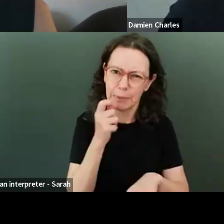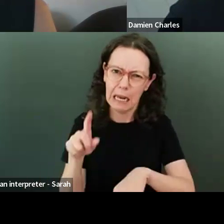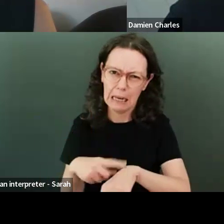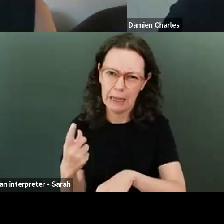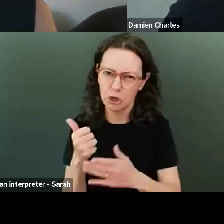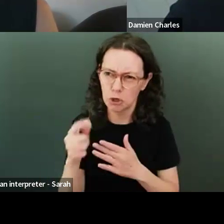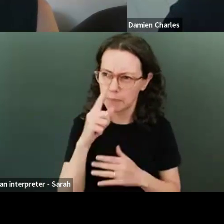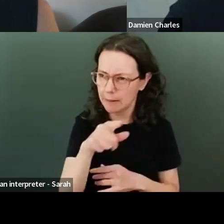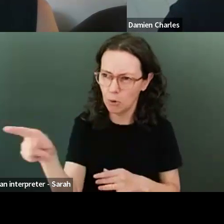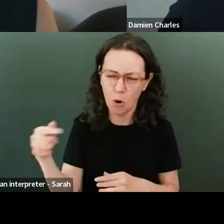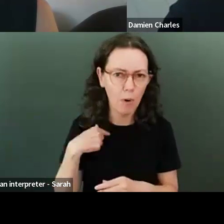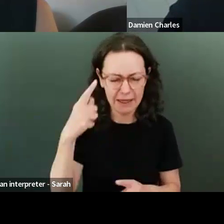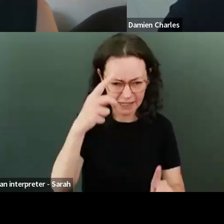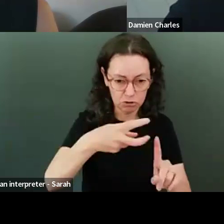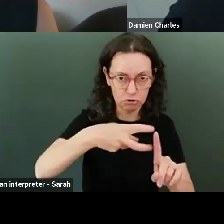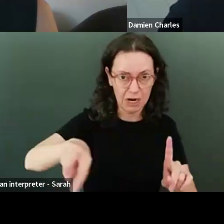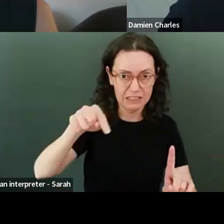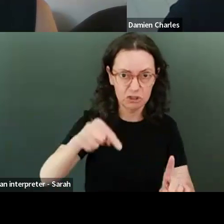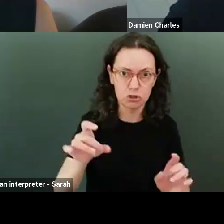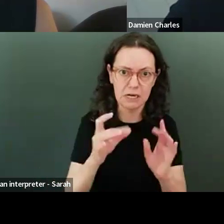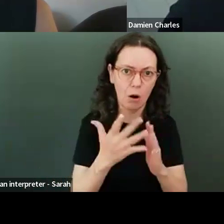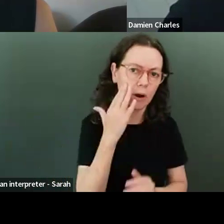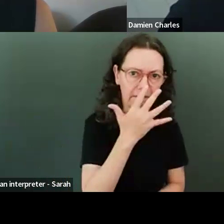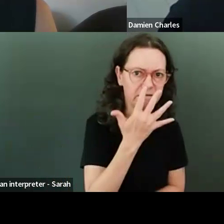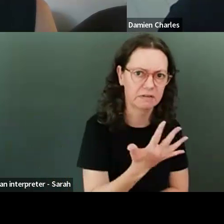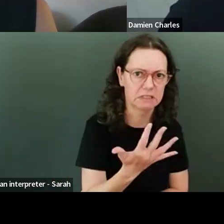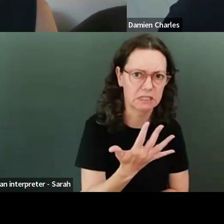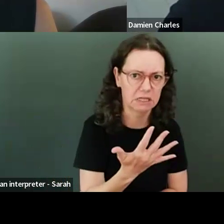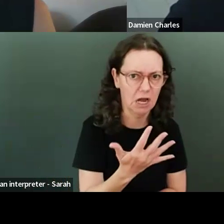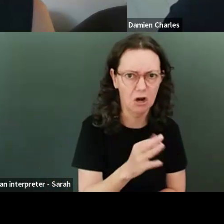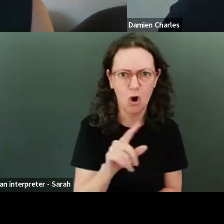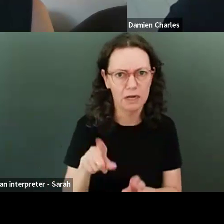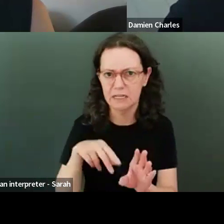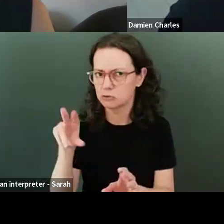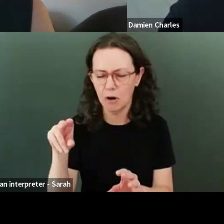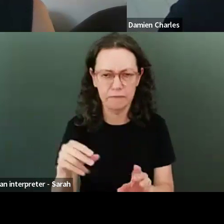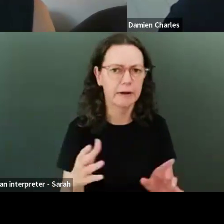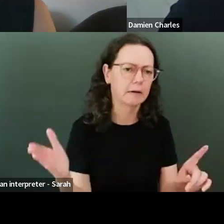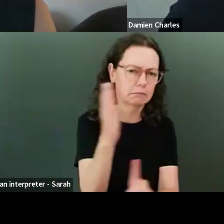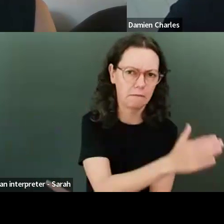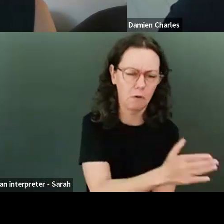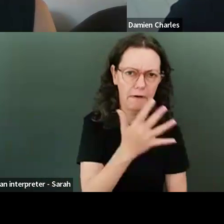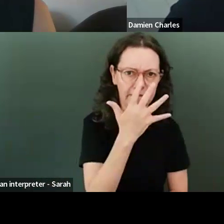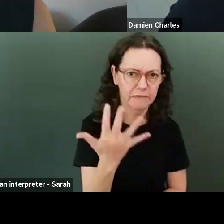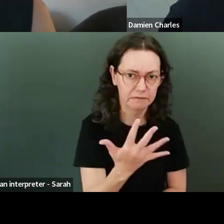from 15 even earlier we want it to be quite formal so people are held